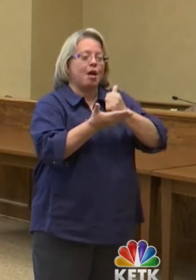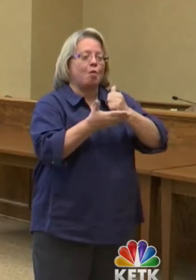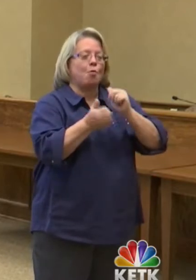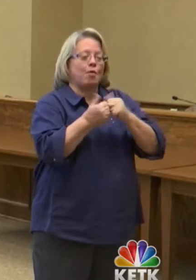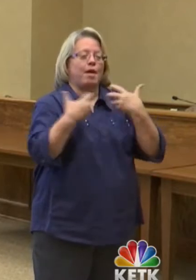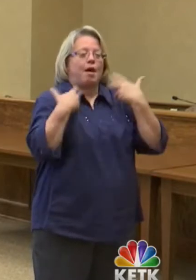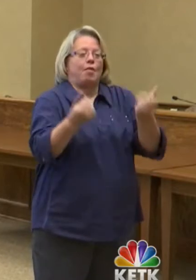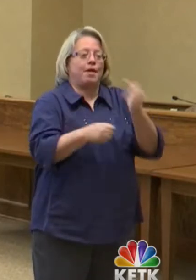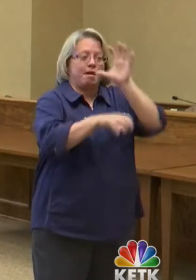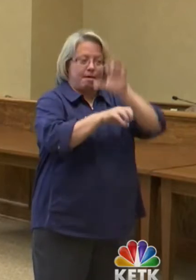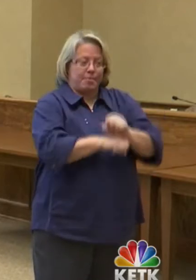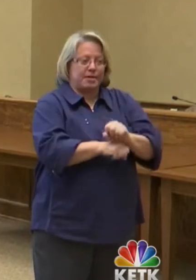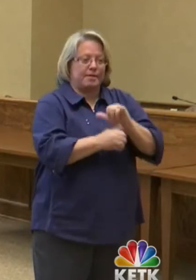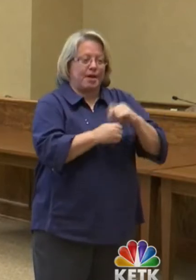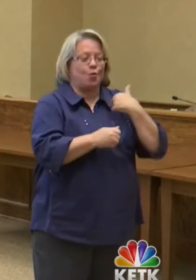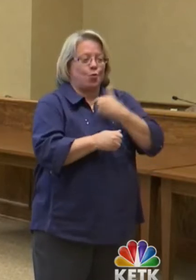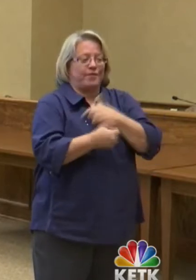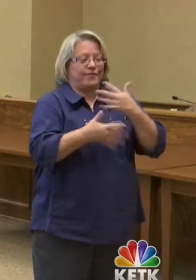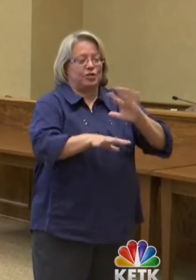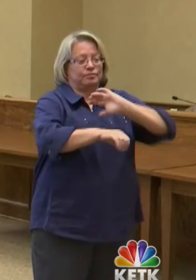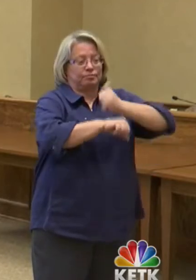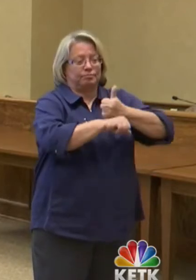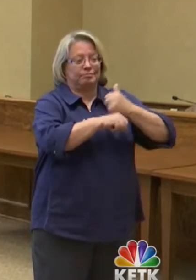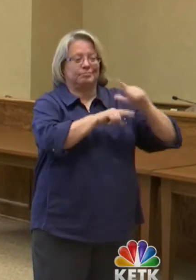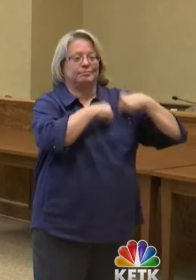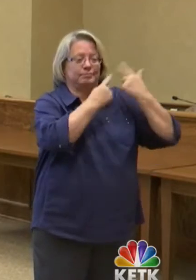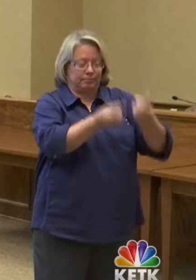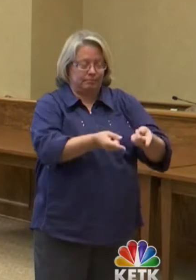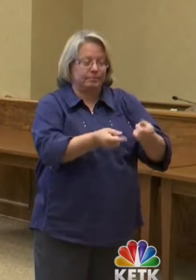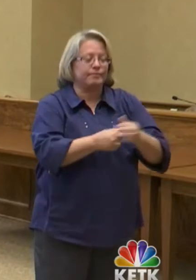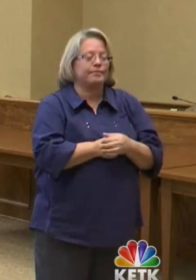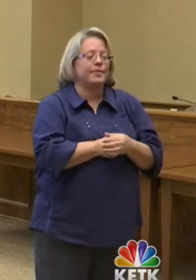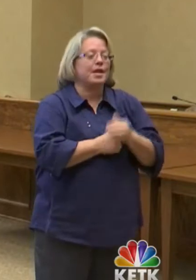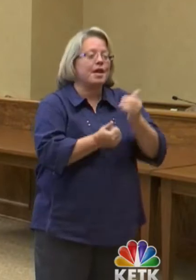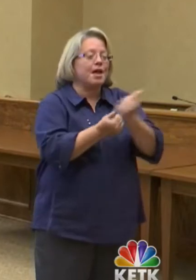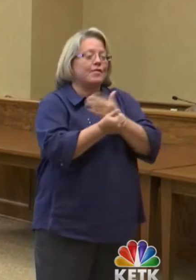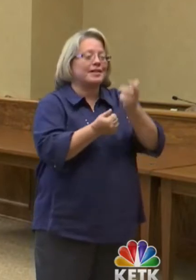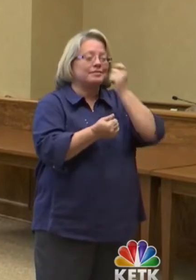MIDST OF THE IMPORTANT THING IN THE MONTHS AHEAD.